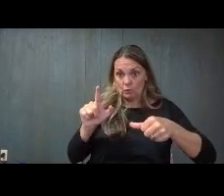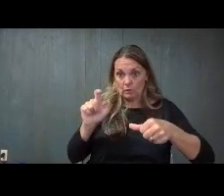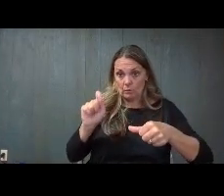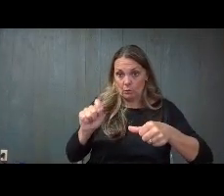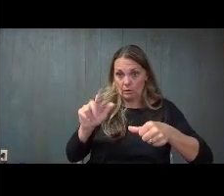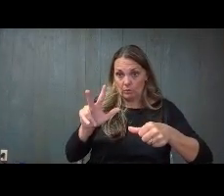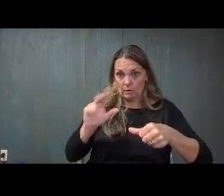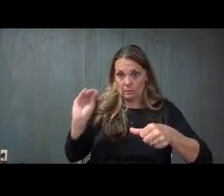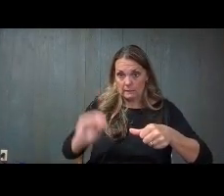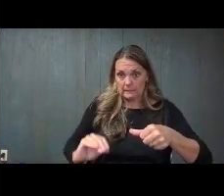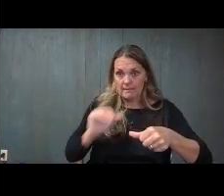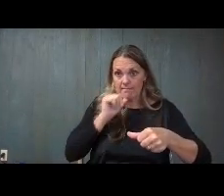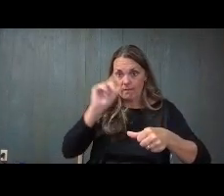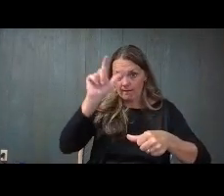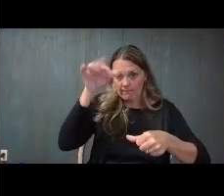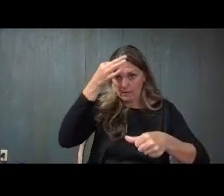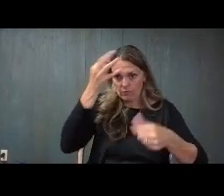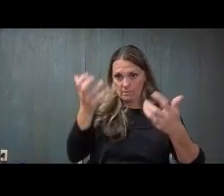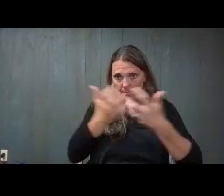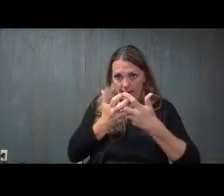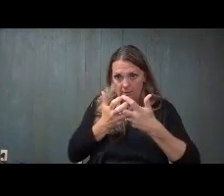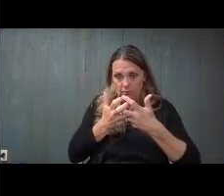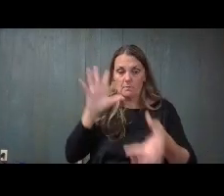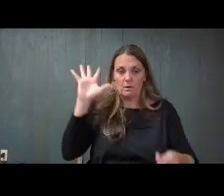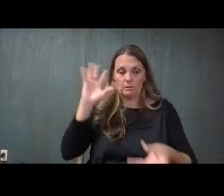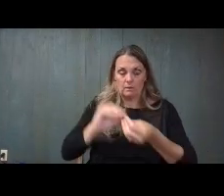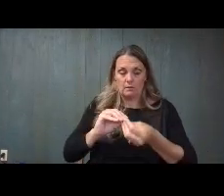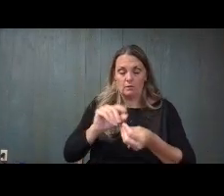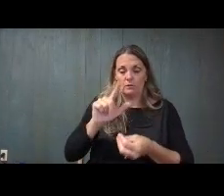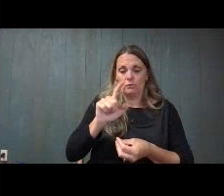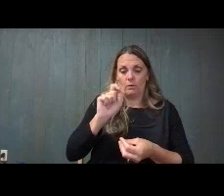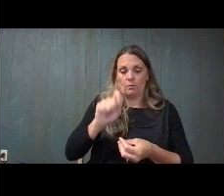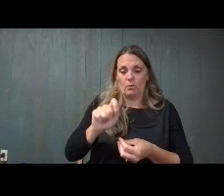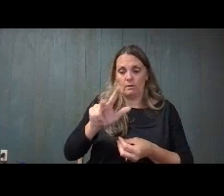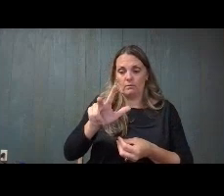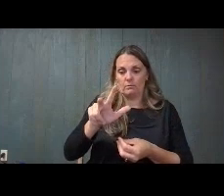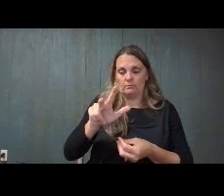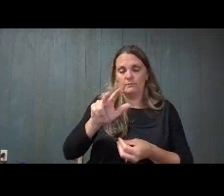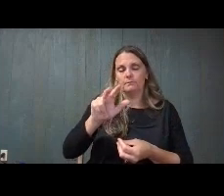Nonfederal match totaling $21,300.